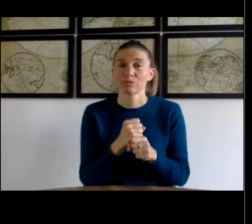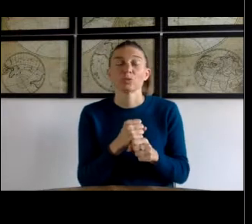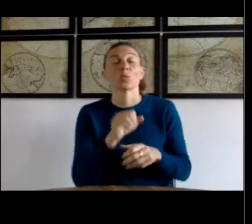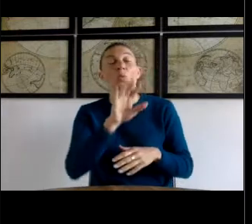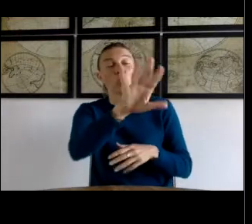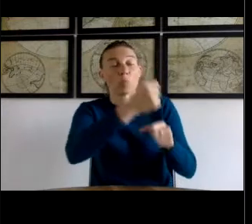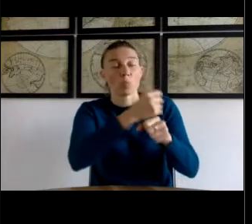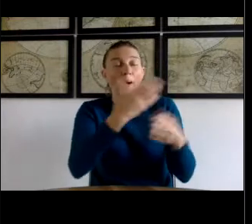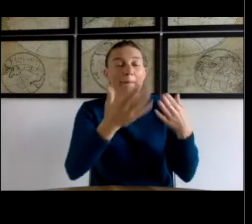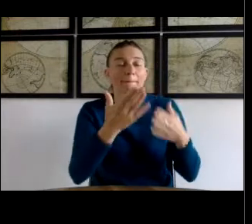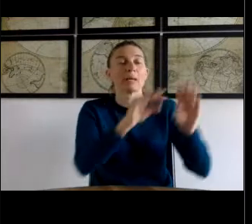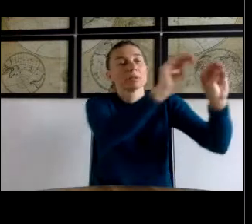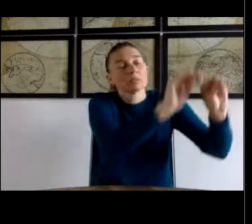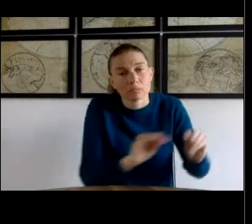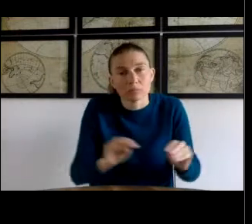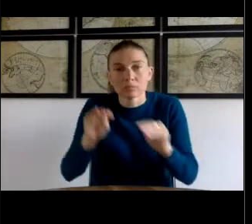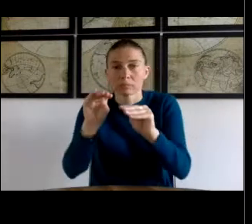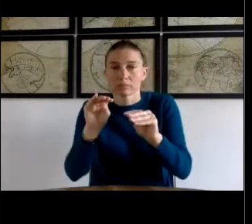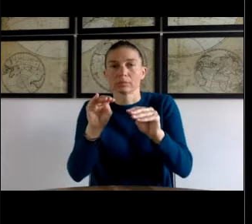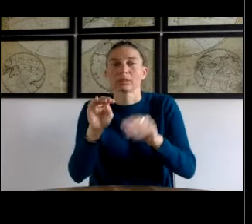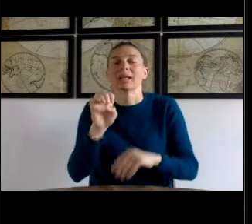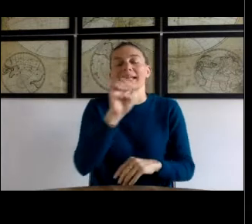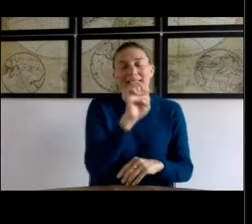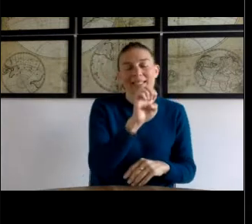into the European Solidarity Corps.